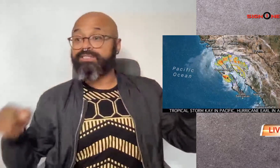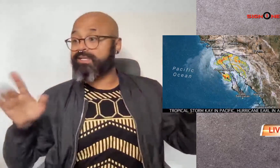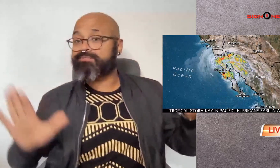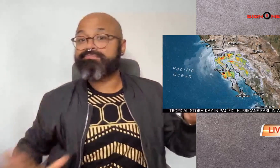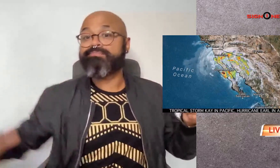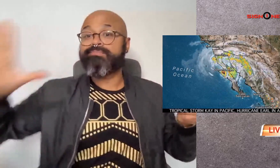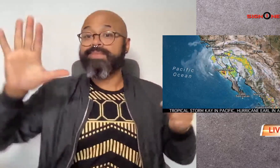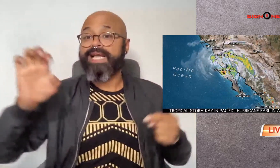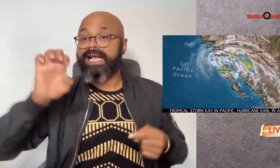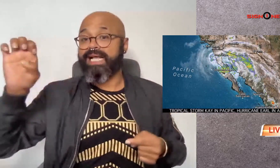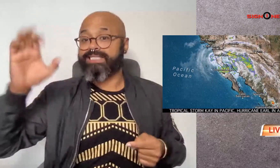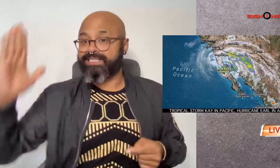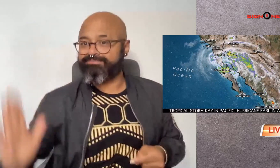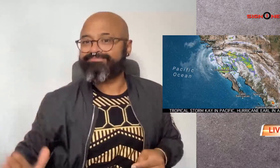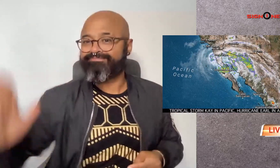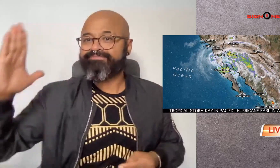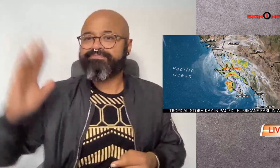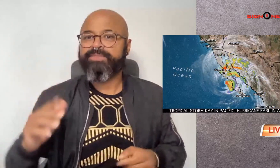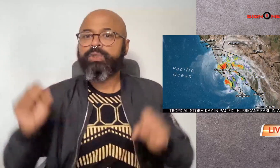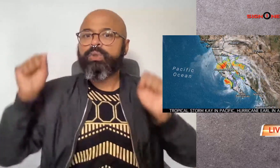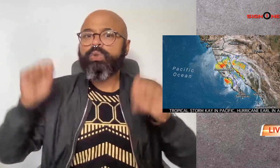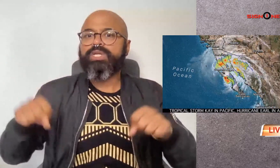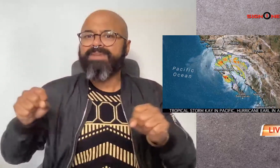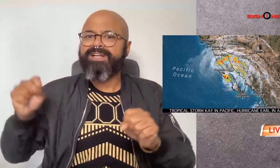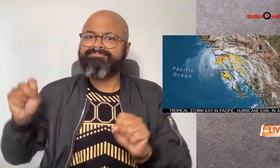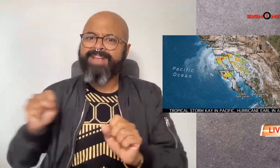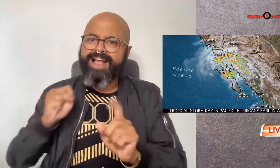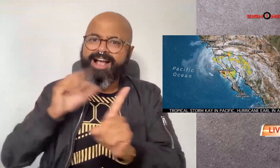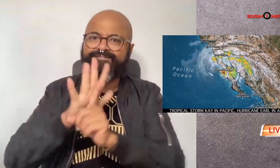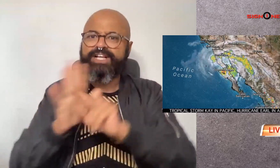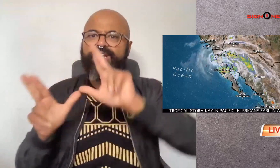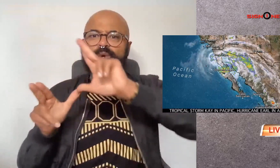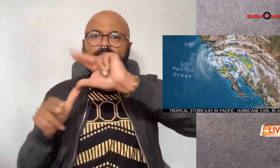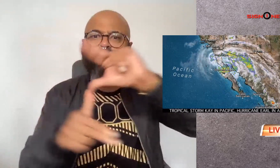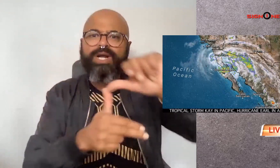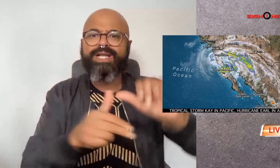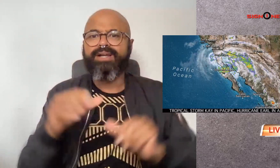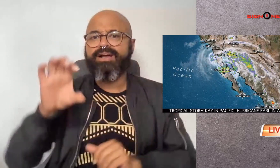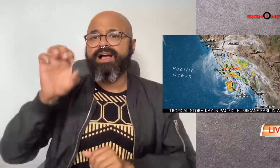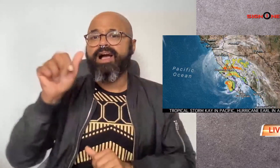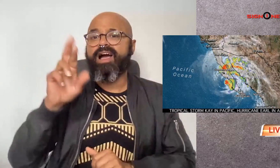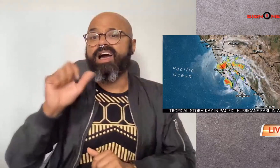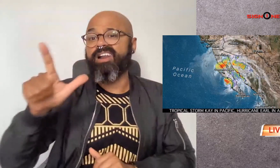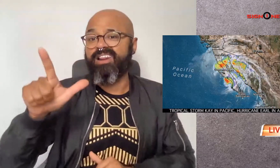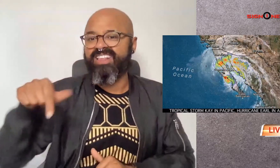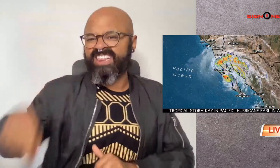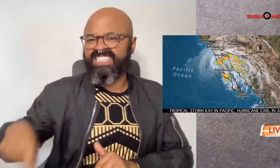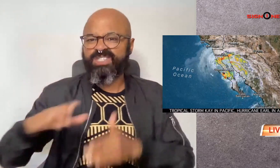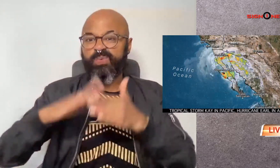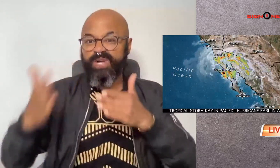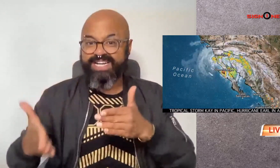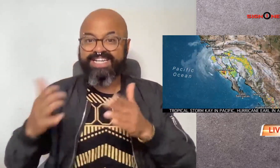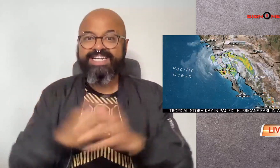on the opposite side of the country the entire East Coast could be affected by hurricane Earl this weekend